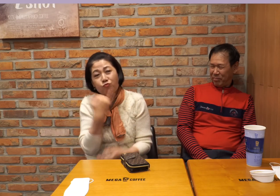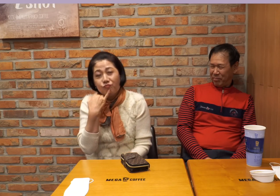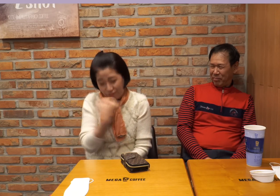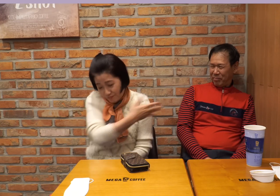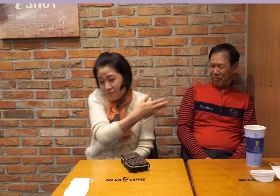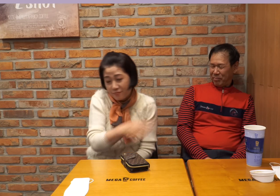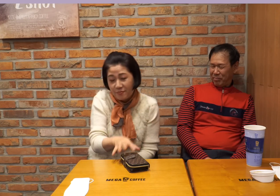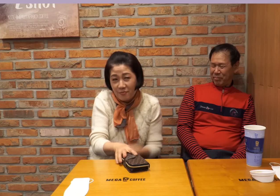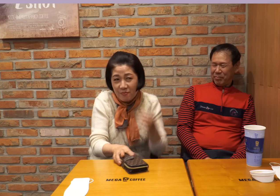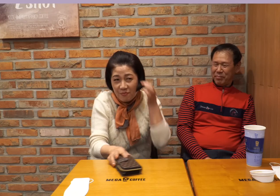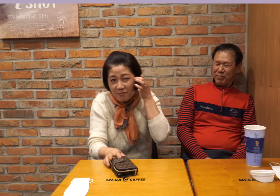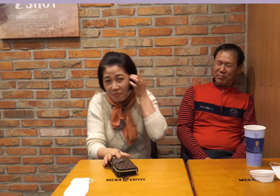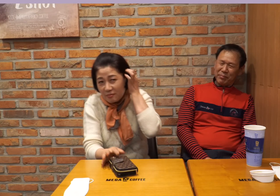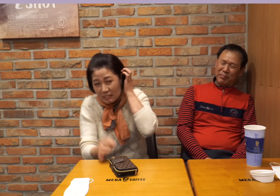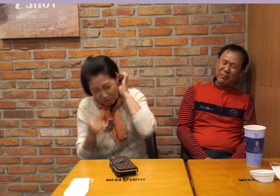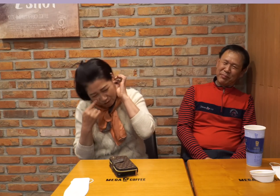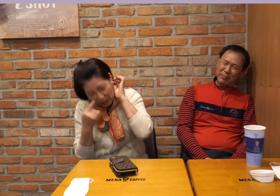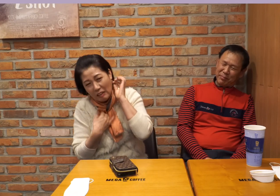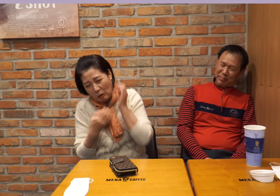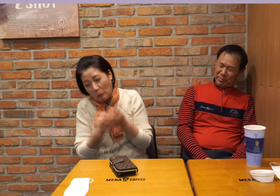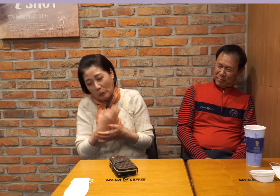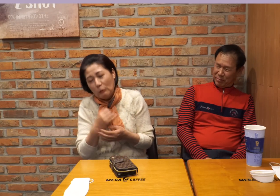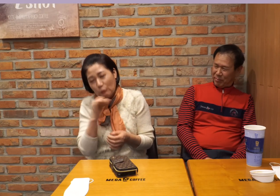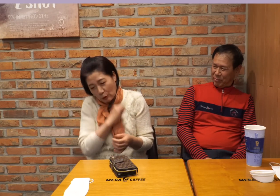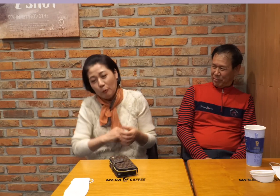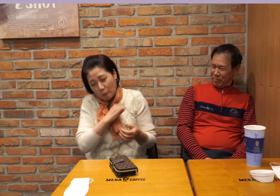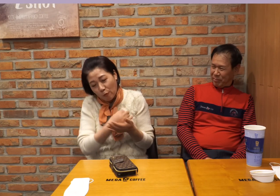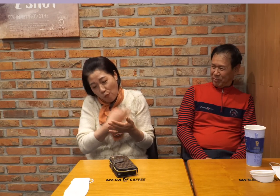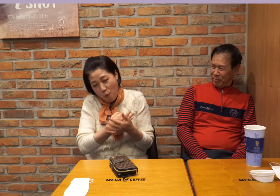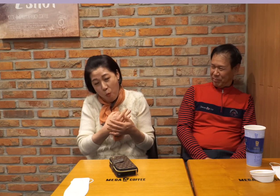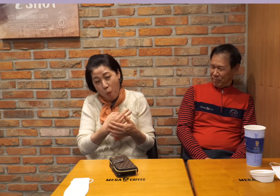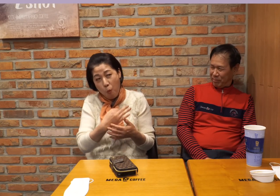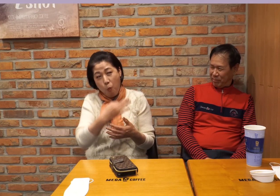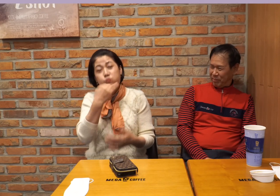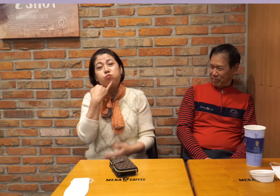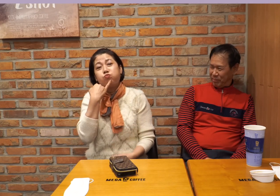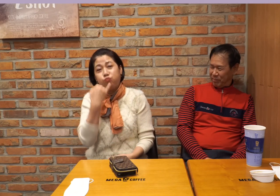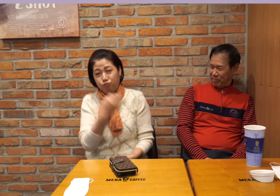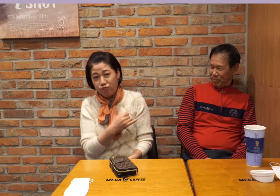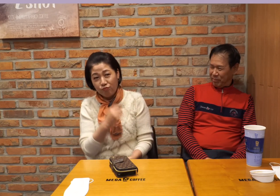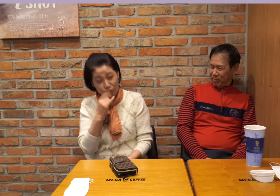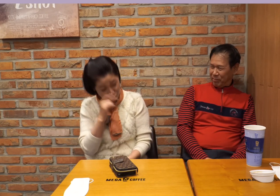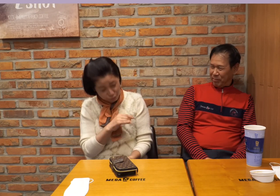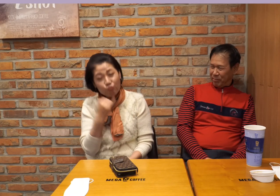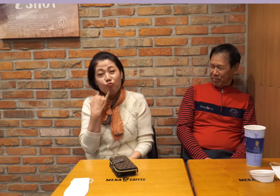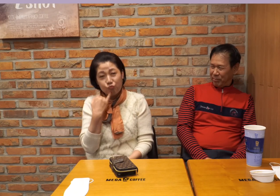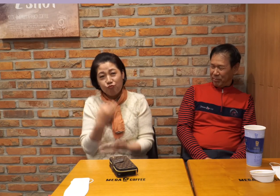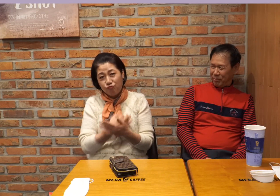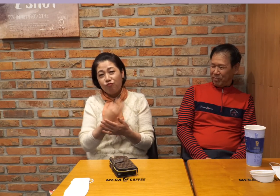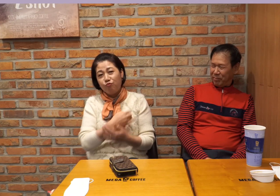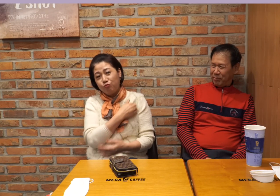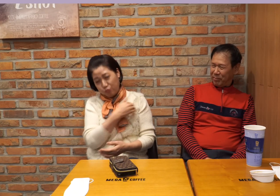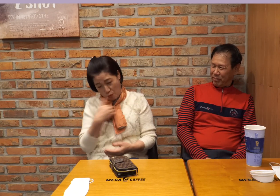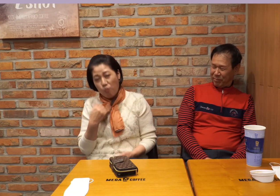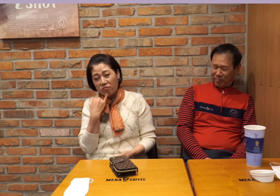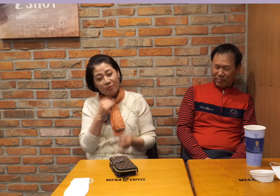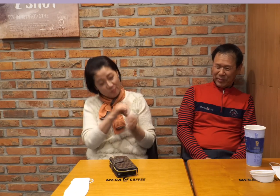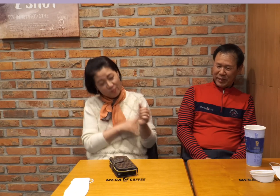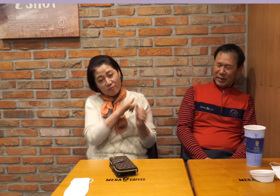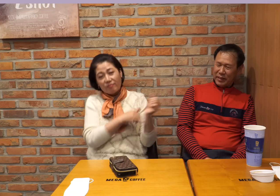It was okay if I was poor back then. 'Cause I've been working hard Because my husband makes good money. He earns money and saves, so he can live. It's really good to live.